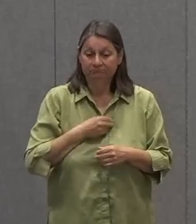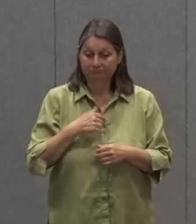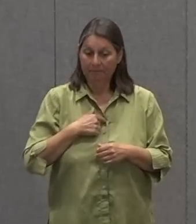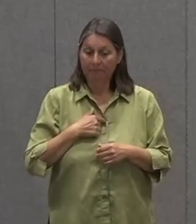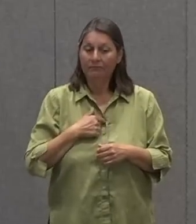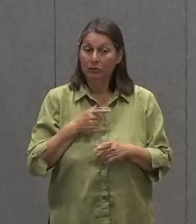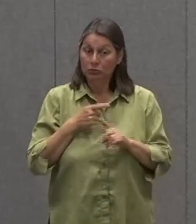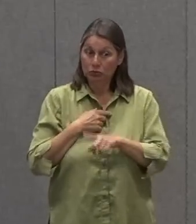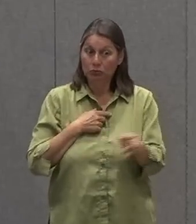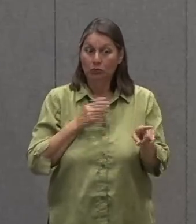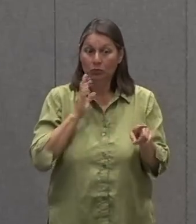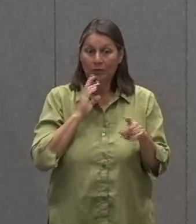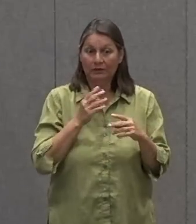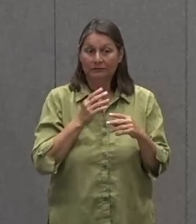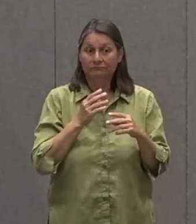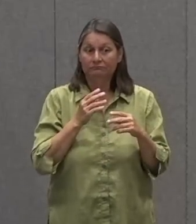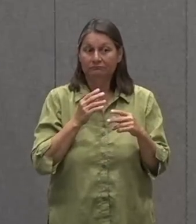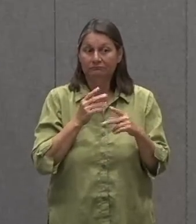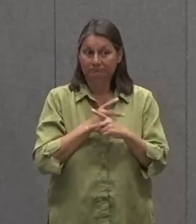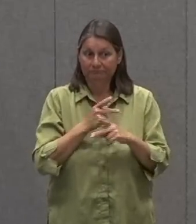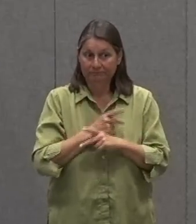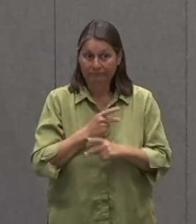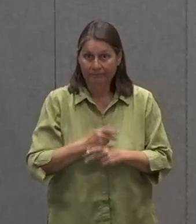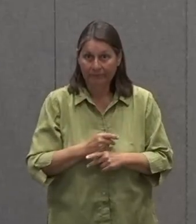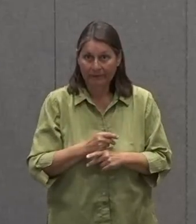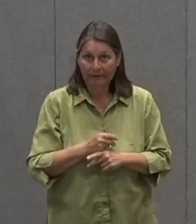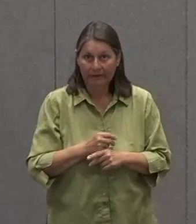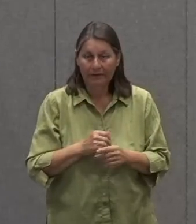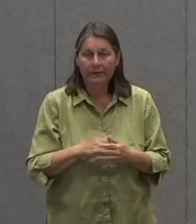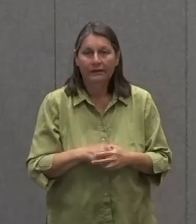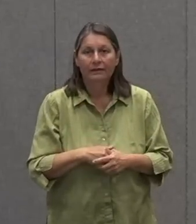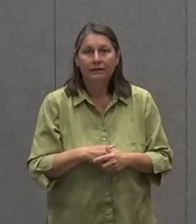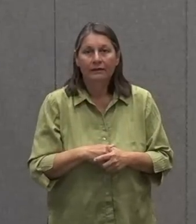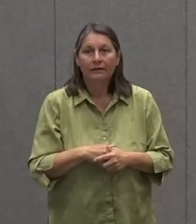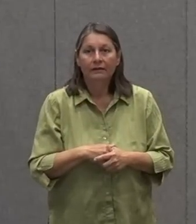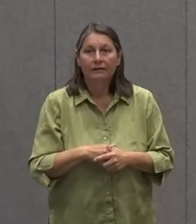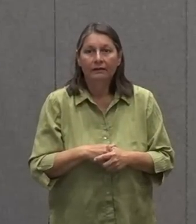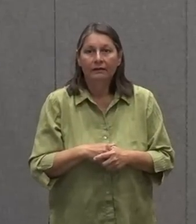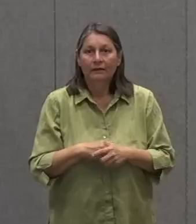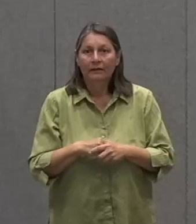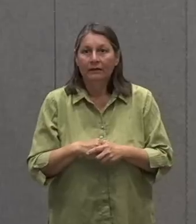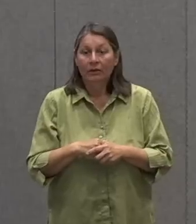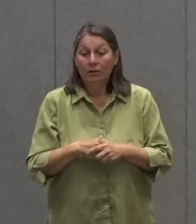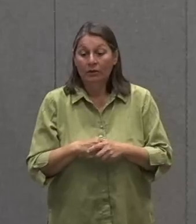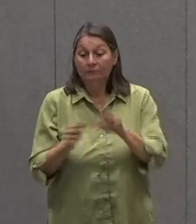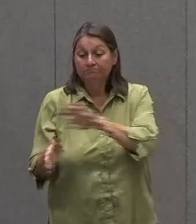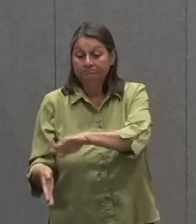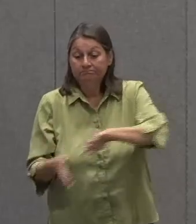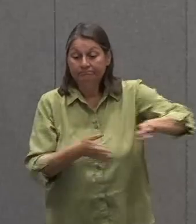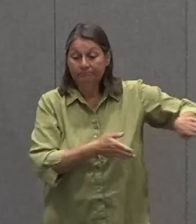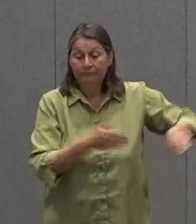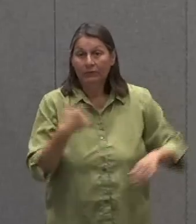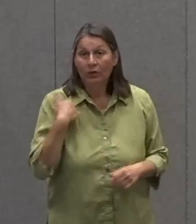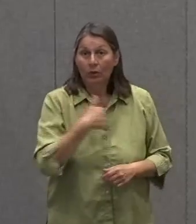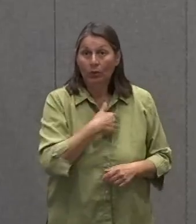but before that, we're going to be doing, well, Mrs. Sears has joined us back,